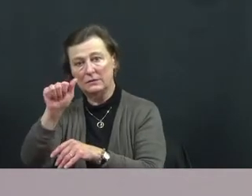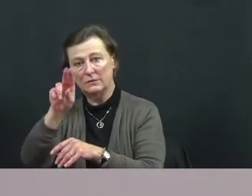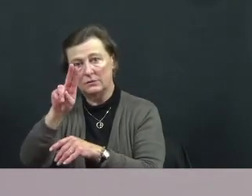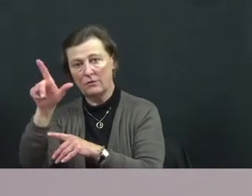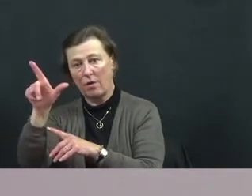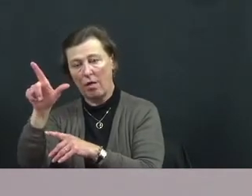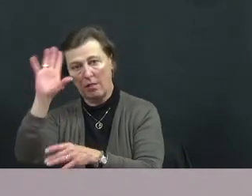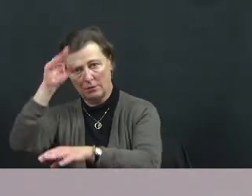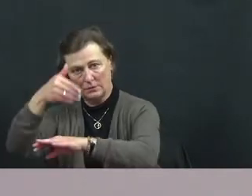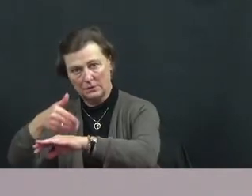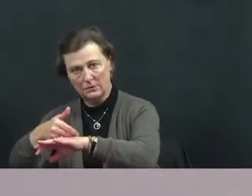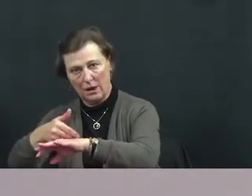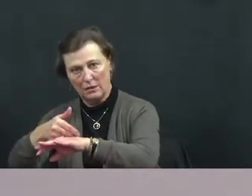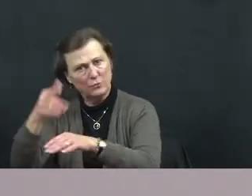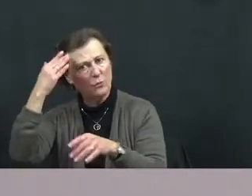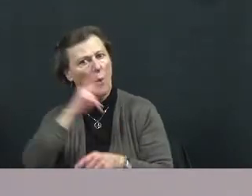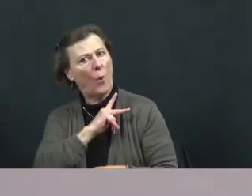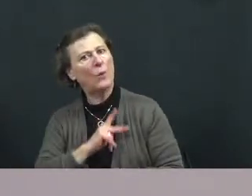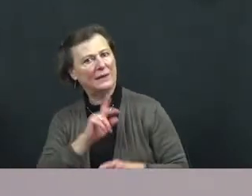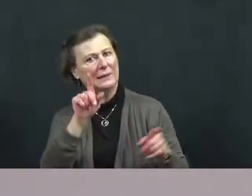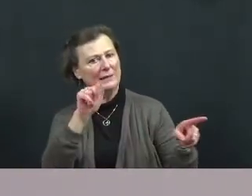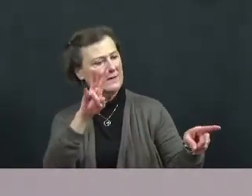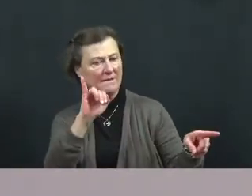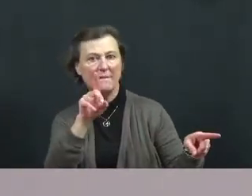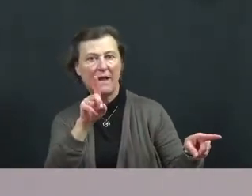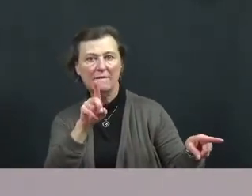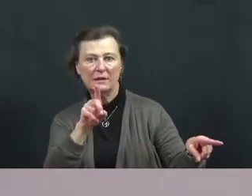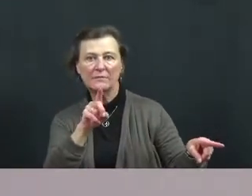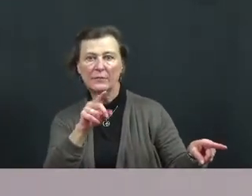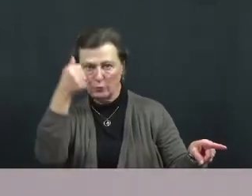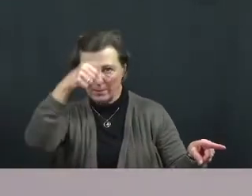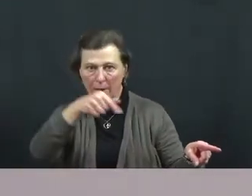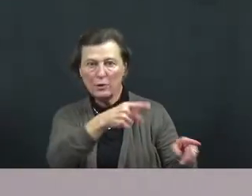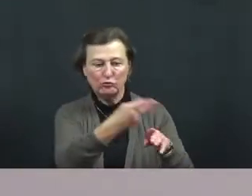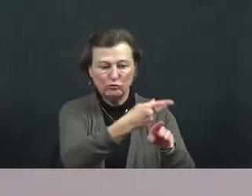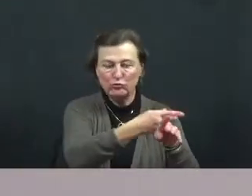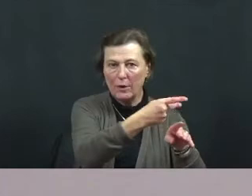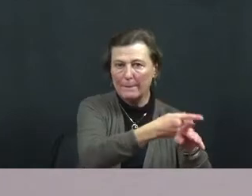You all know about King David. You remember that King David was a shepherd before he became the king.